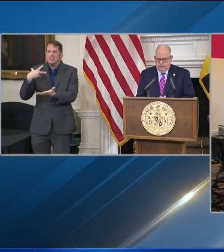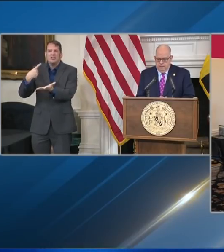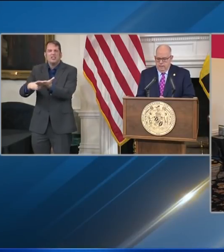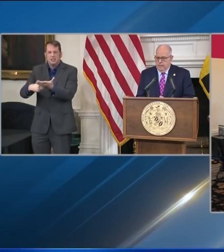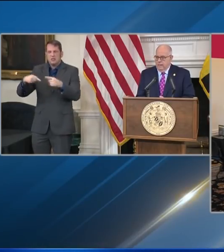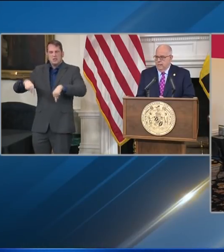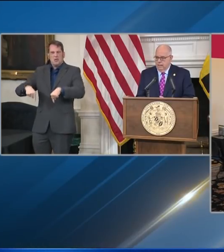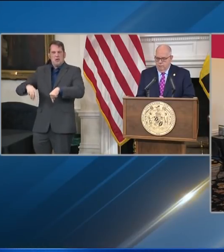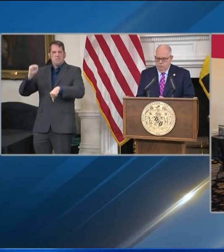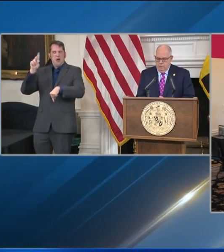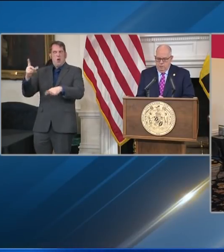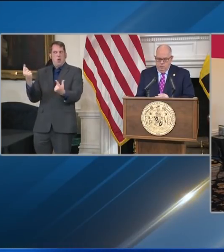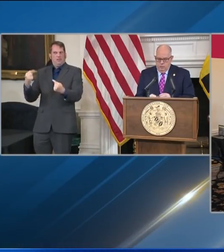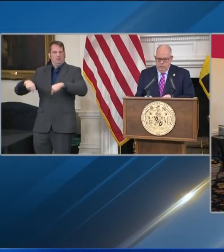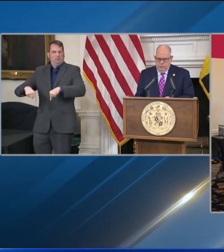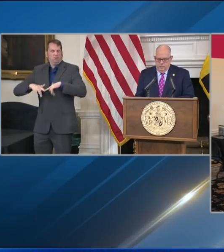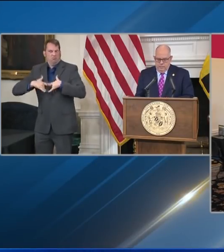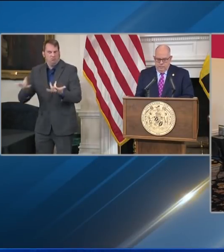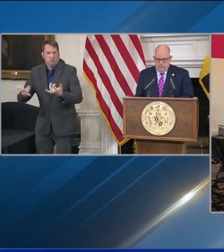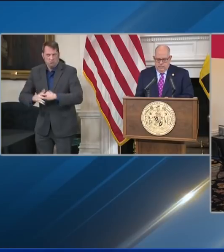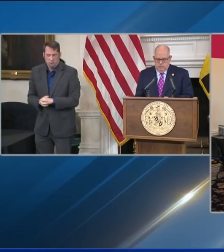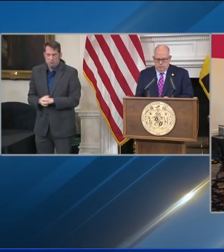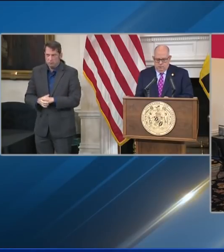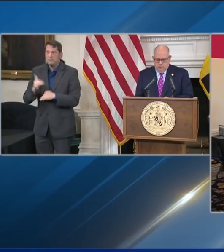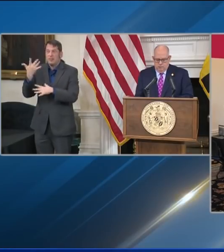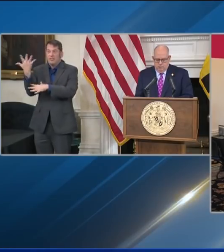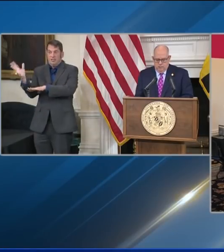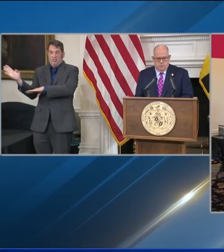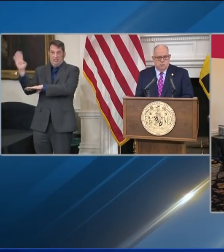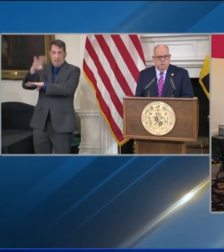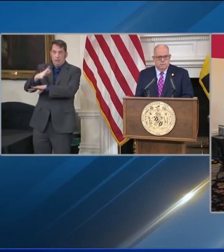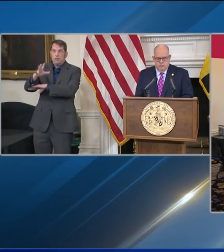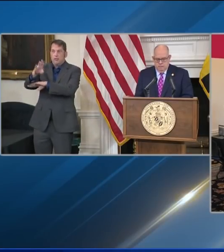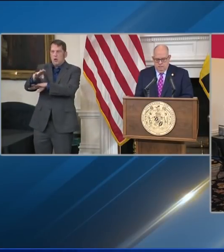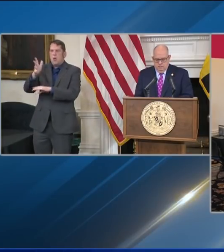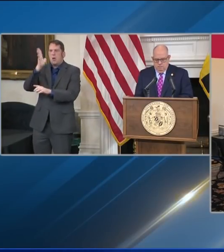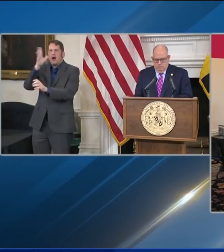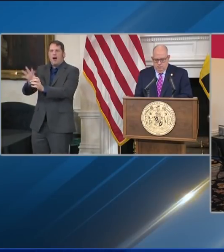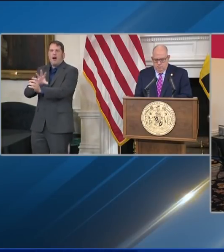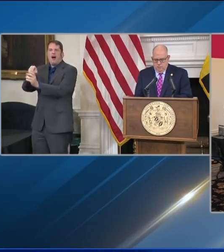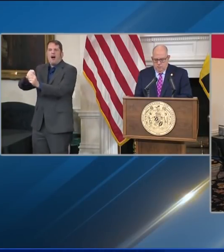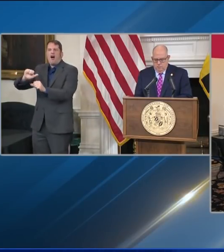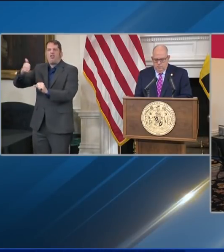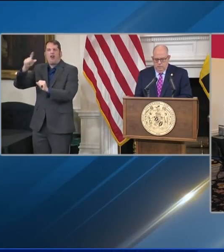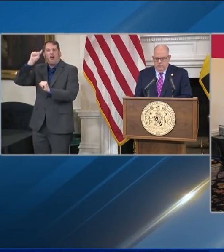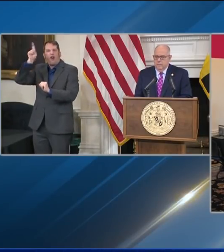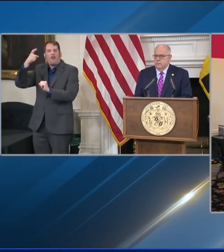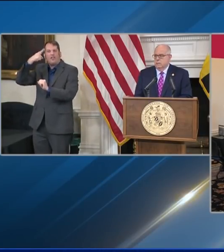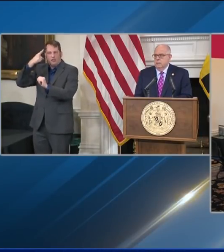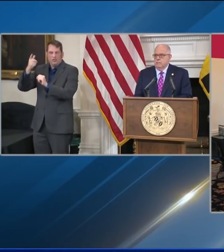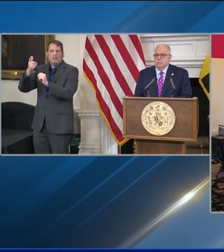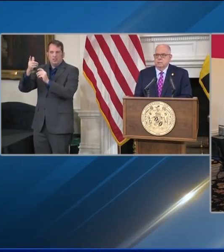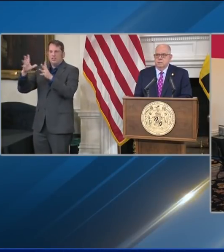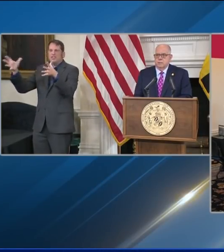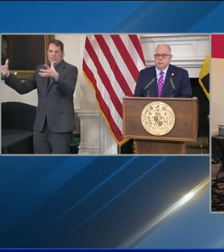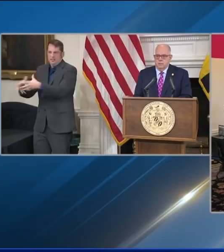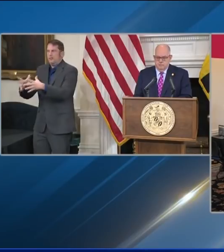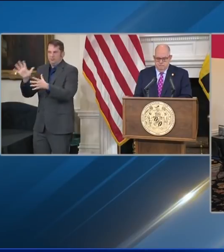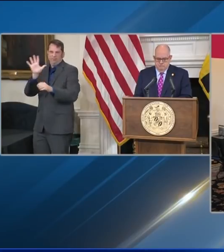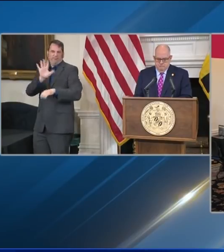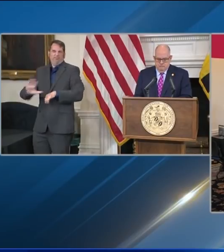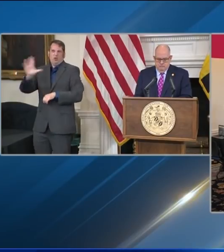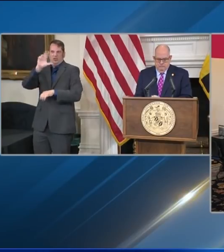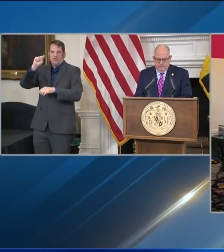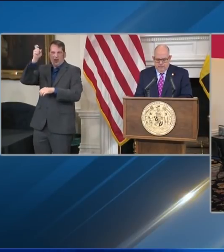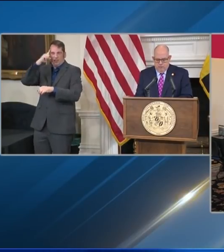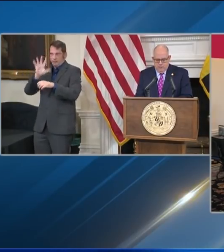DISCUSS THE COVID-19 CRISIS HERE IN OUR STATE LATER TODAY, I WILL BE JOINING A MY COLLEAGUES ACROSS THE COUNTRY.